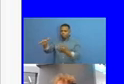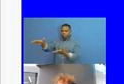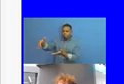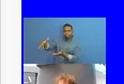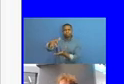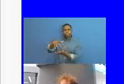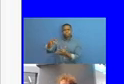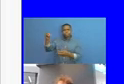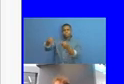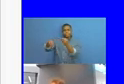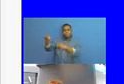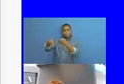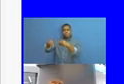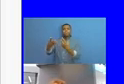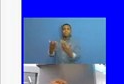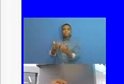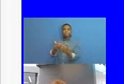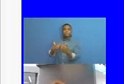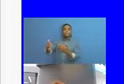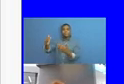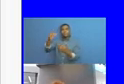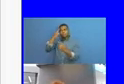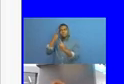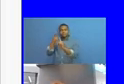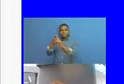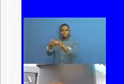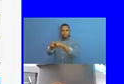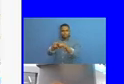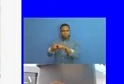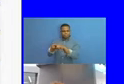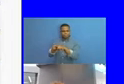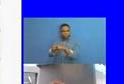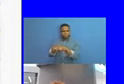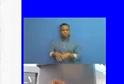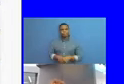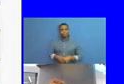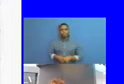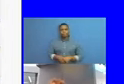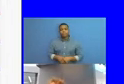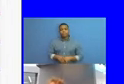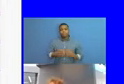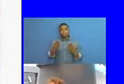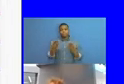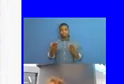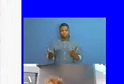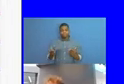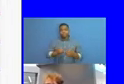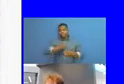And in the last level, indeed, you will design your perform your proposal and you'll explain to each other and you will design